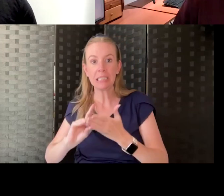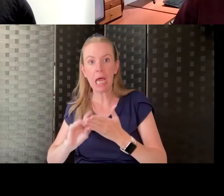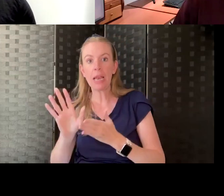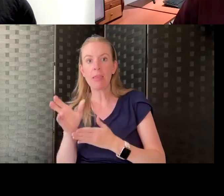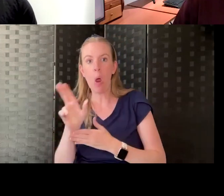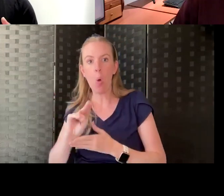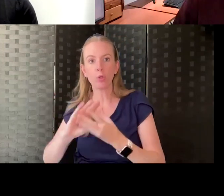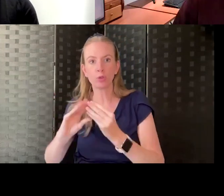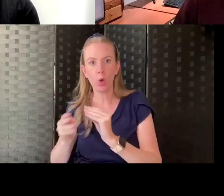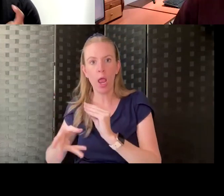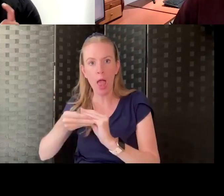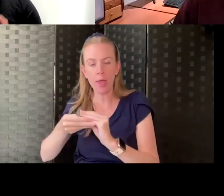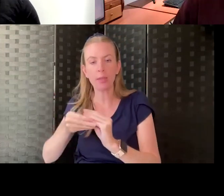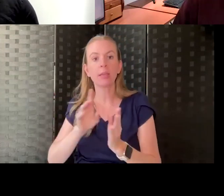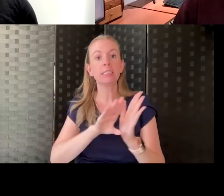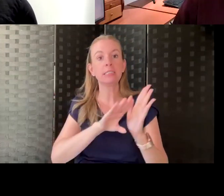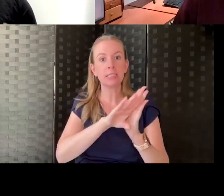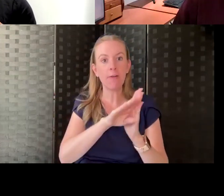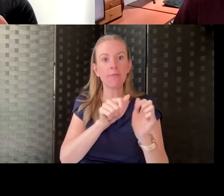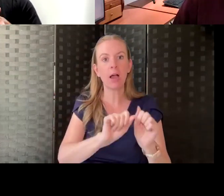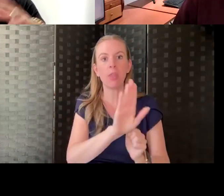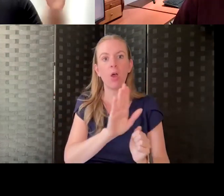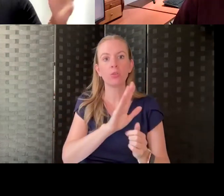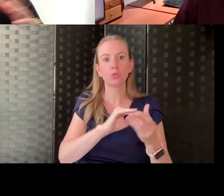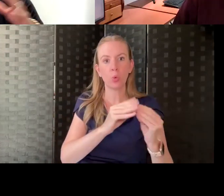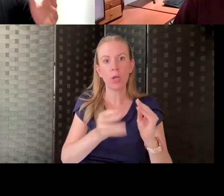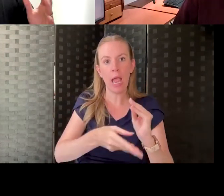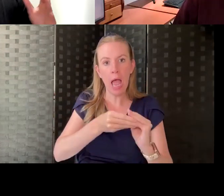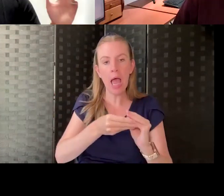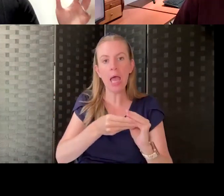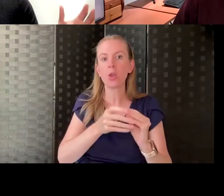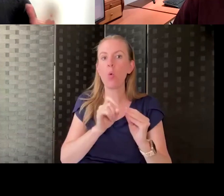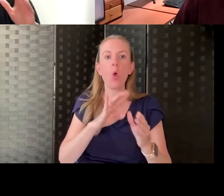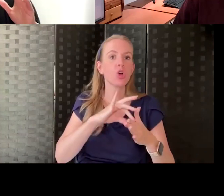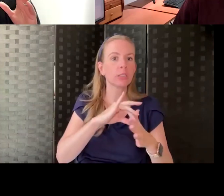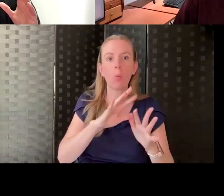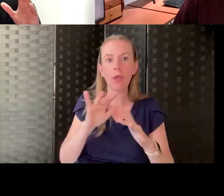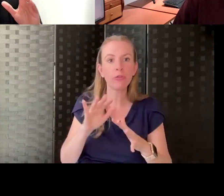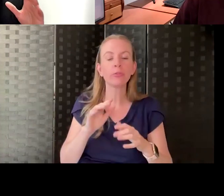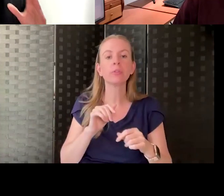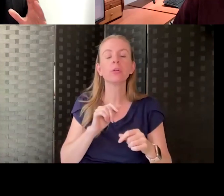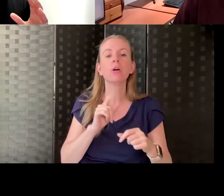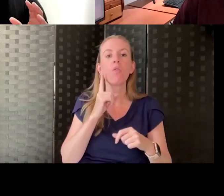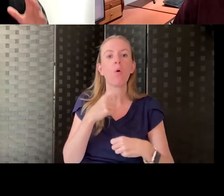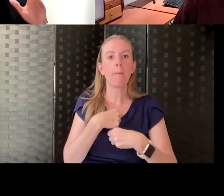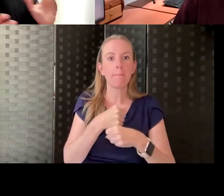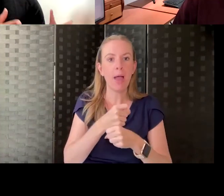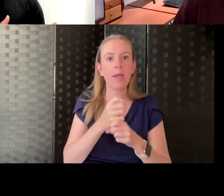story and development can add their own story or add their own content to make these stories that